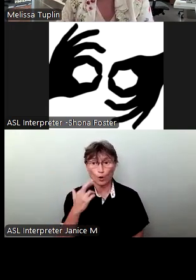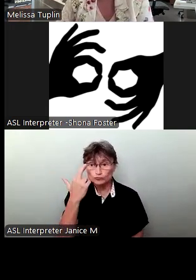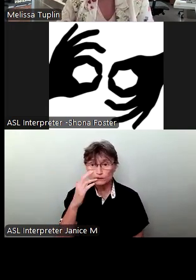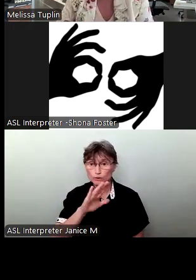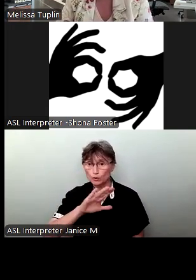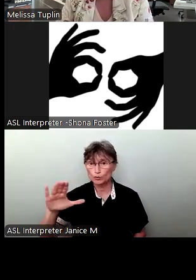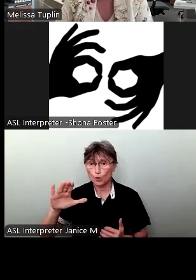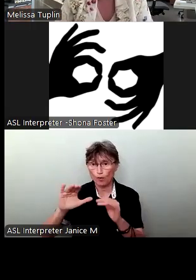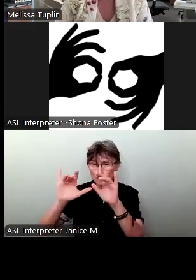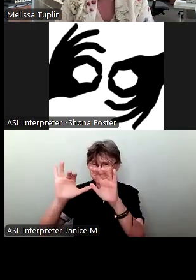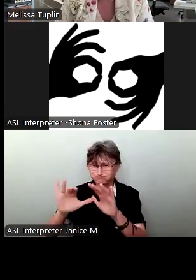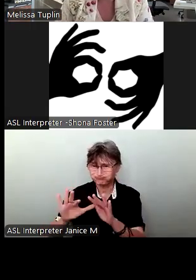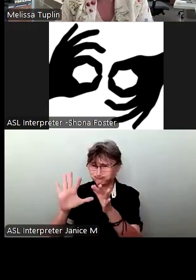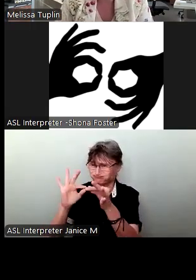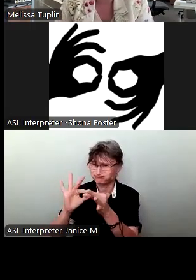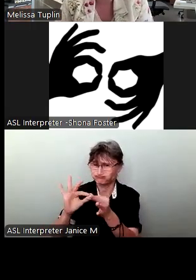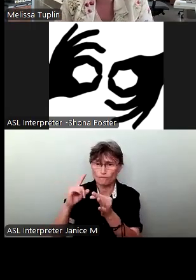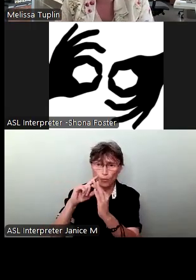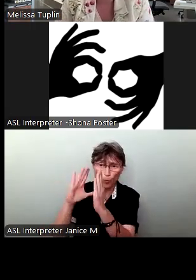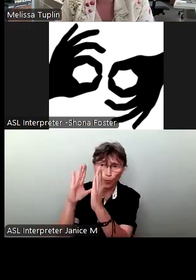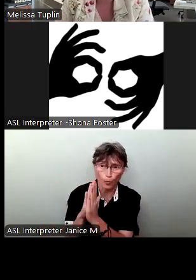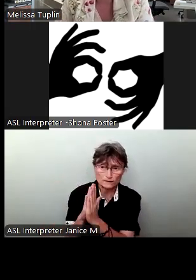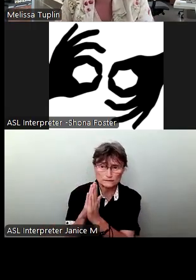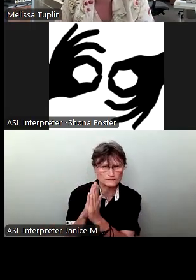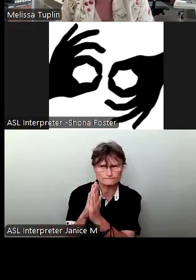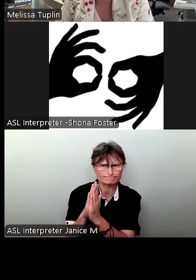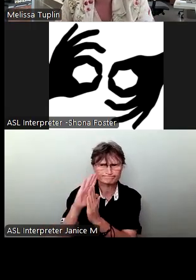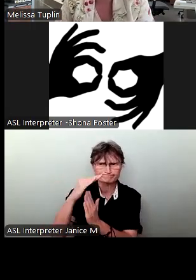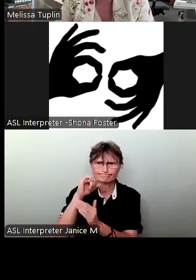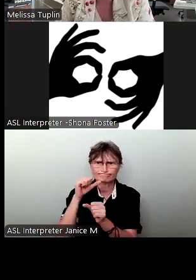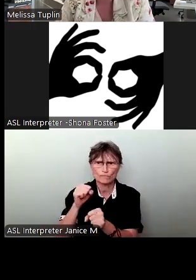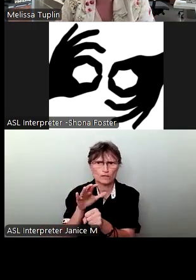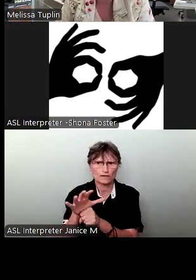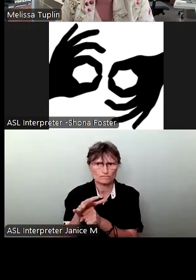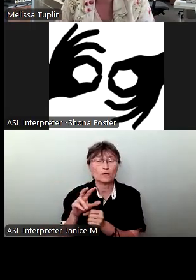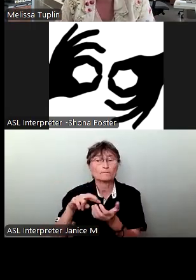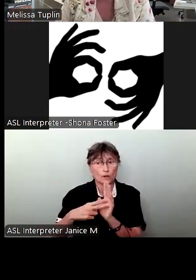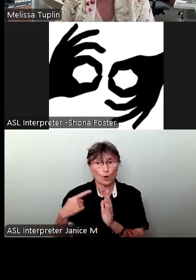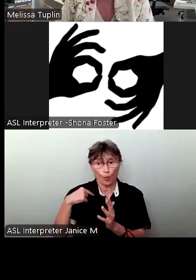and we're going to take both into account when looking at your score and your request rating. So